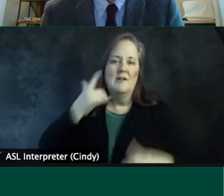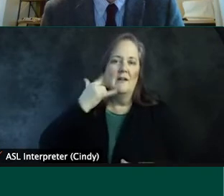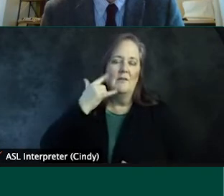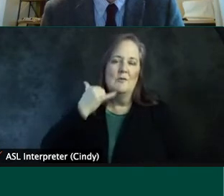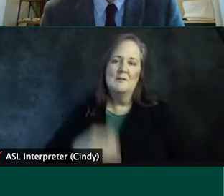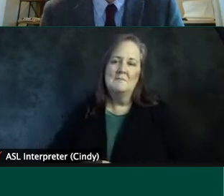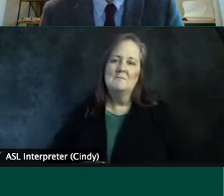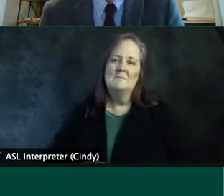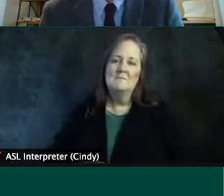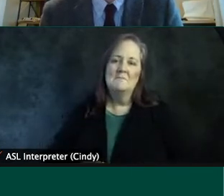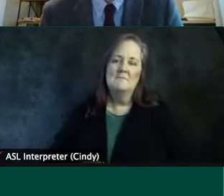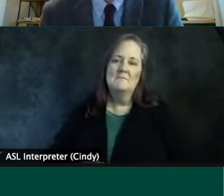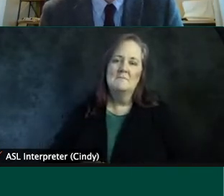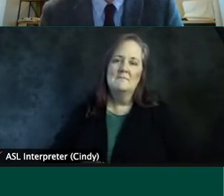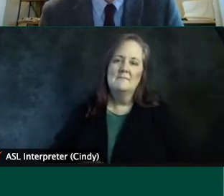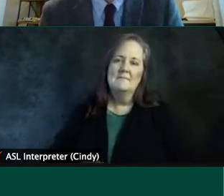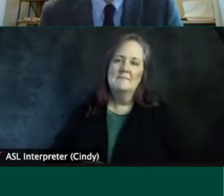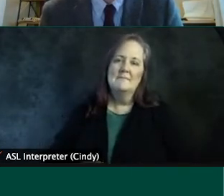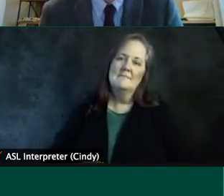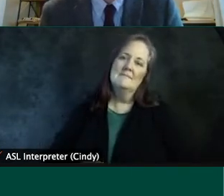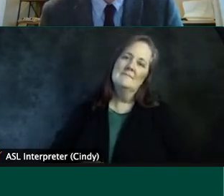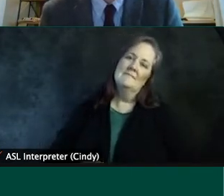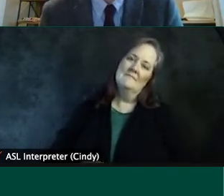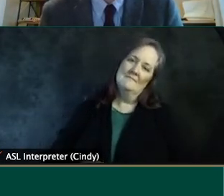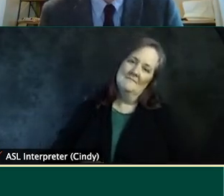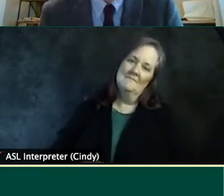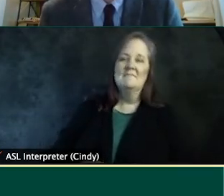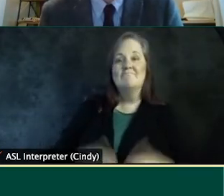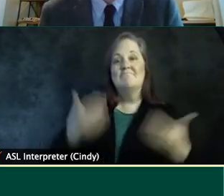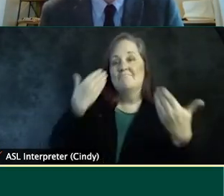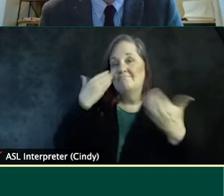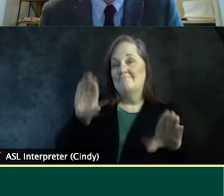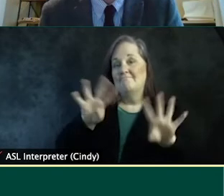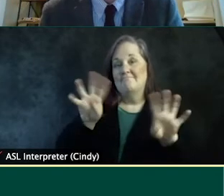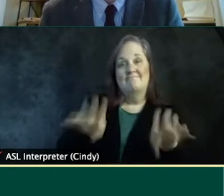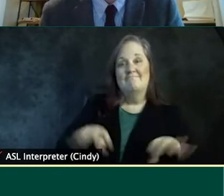of their drivers in other countries, specifically in some European countries.